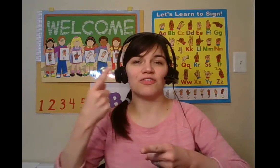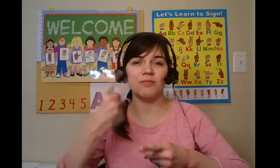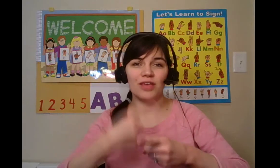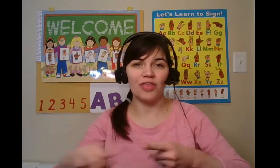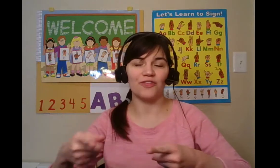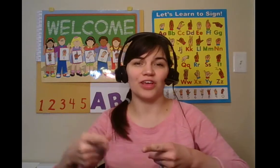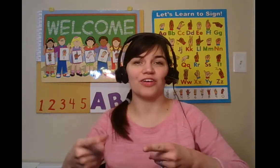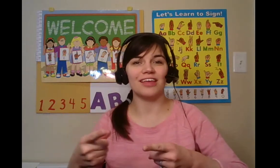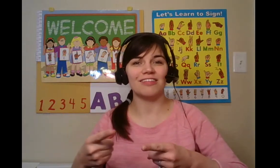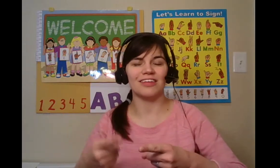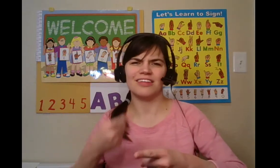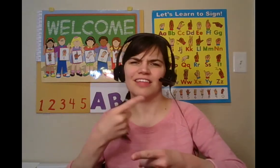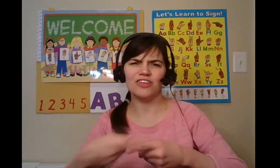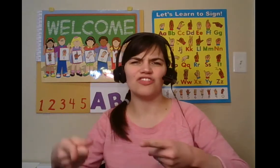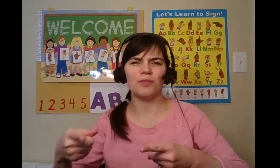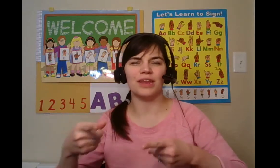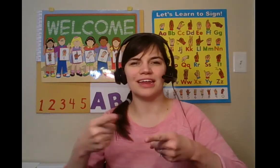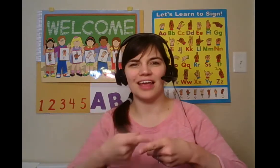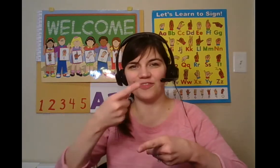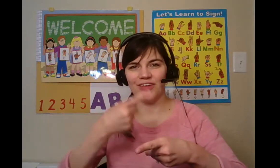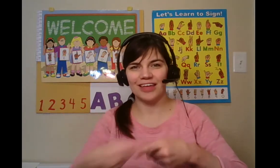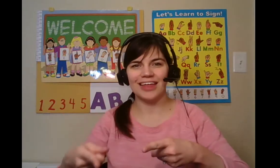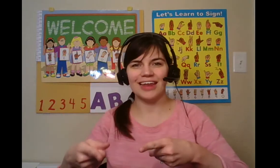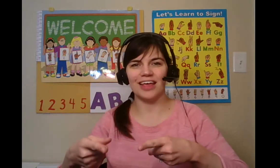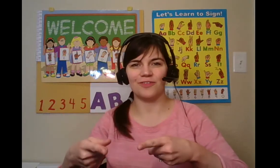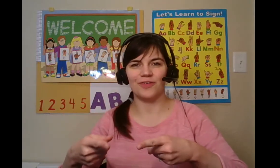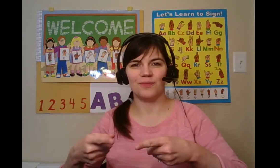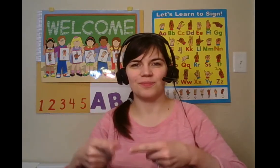straight, the other finger against it, like you're sharpening a knife. Knife.